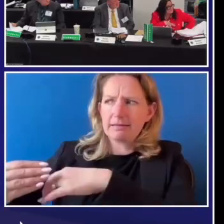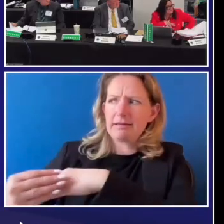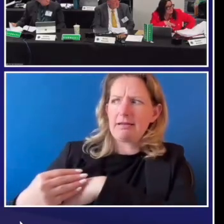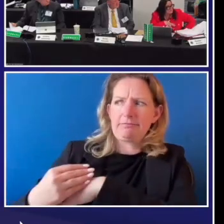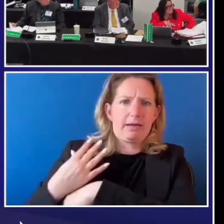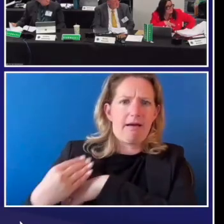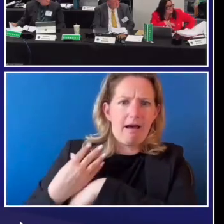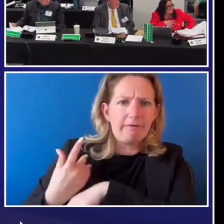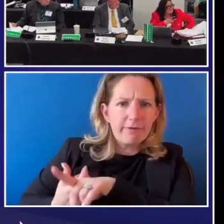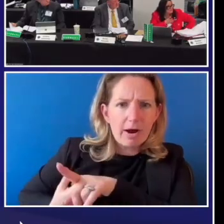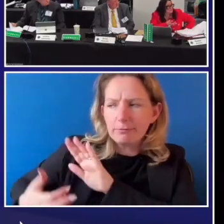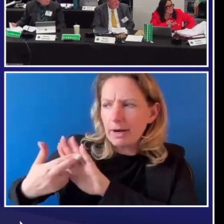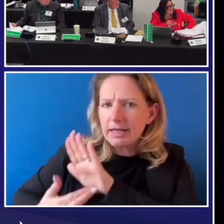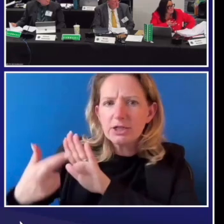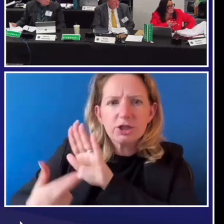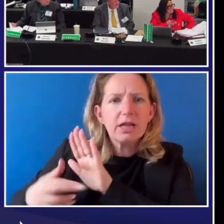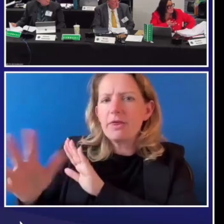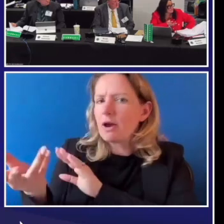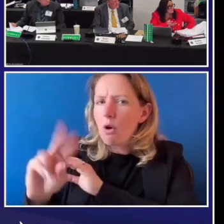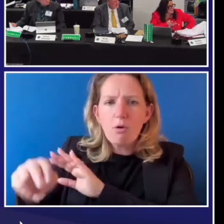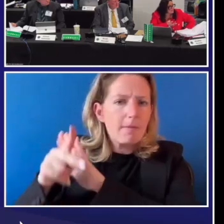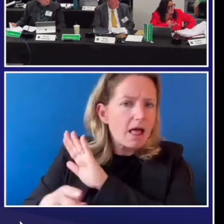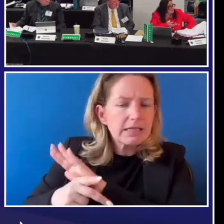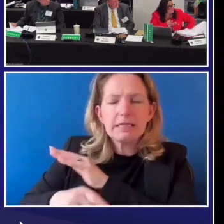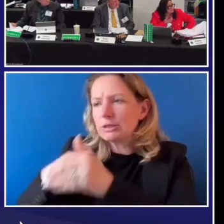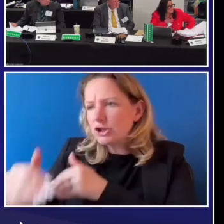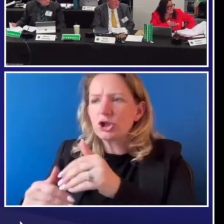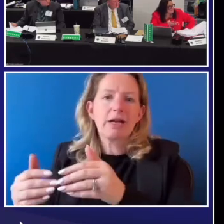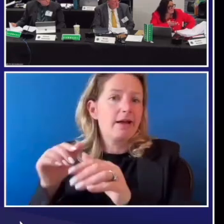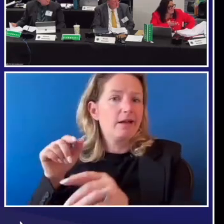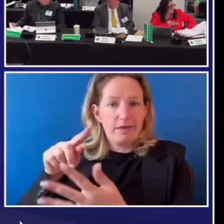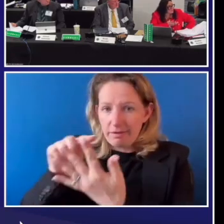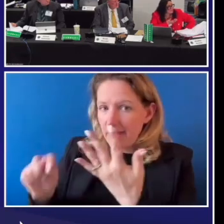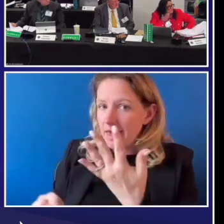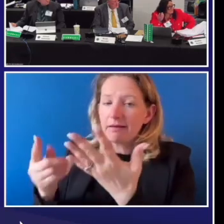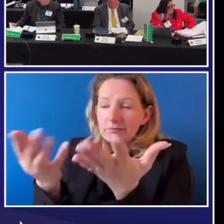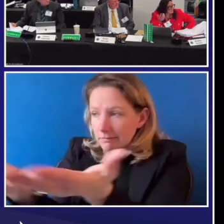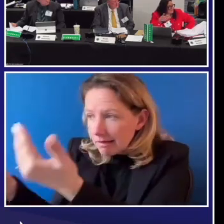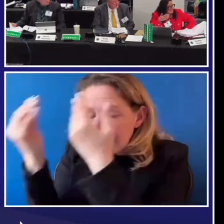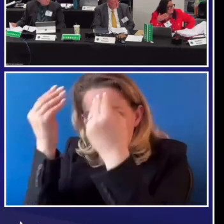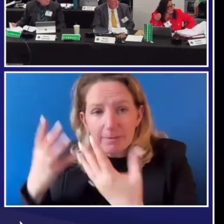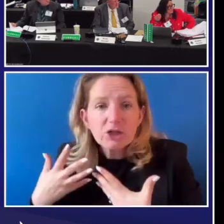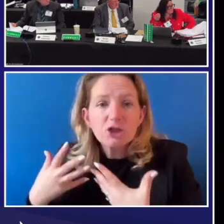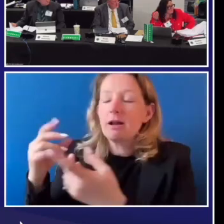and procedures, going out for public comment, collecting information, and then taking that through a process,